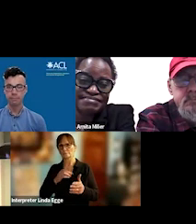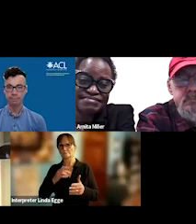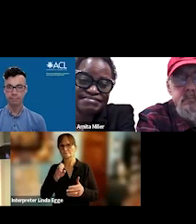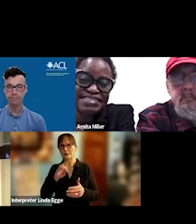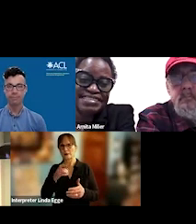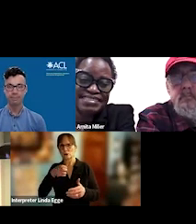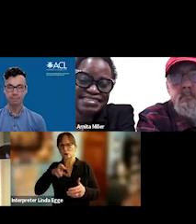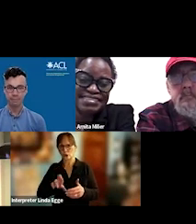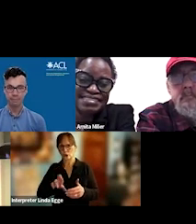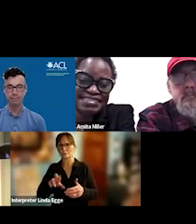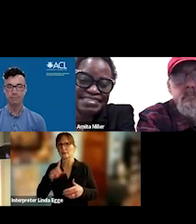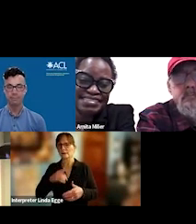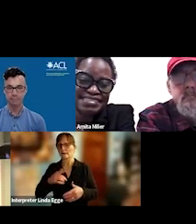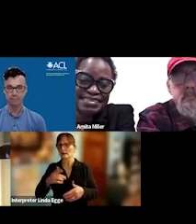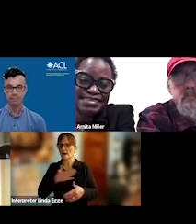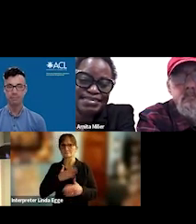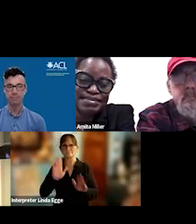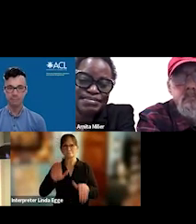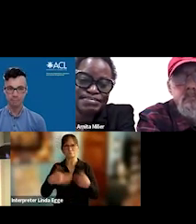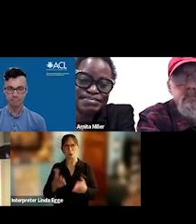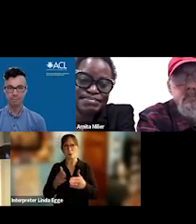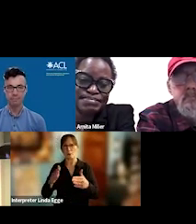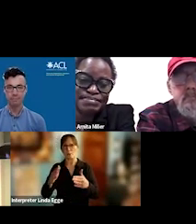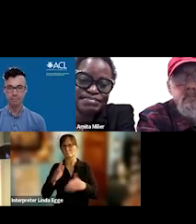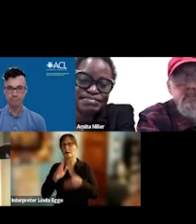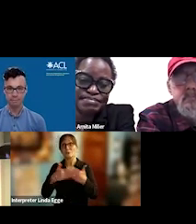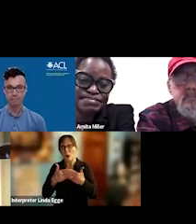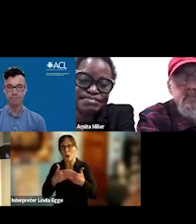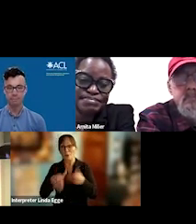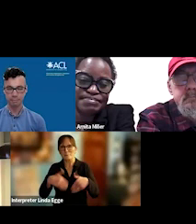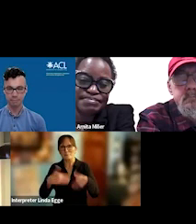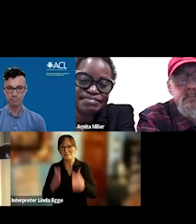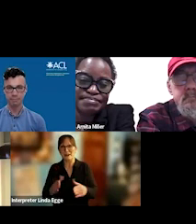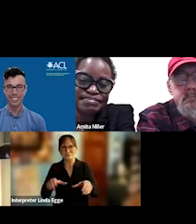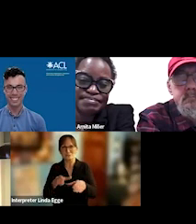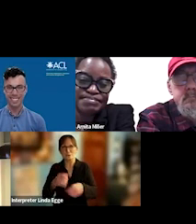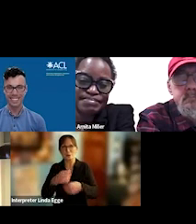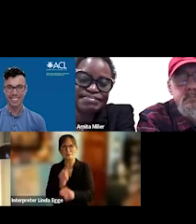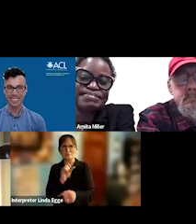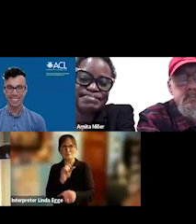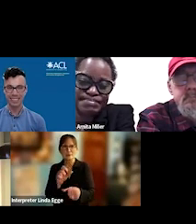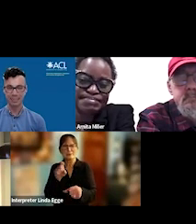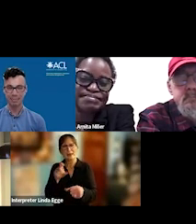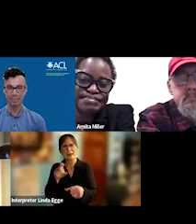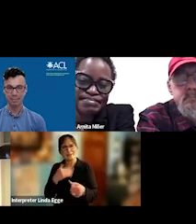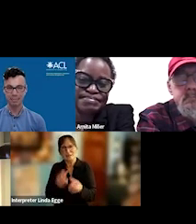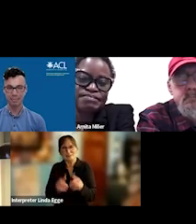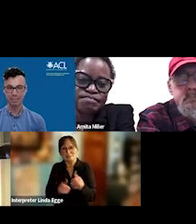and the work that all the providers are doing that I wanna make sure that they have the support they need to keep doing outstanding work.